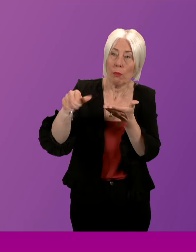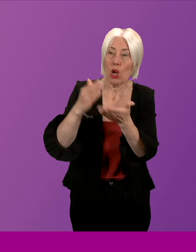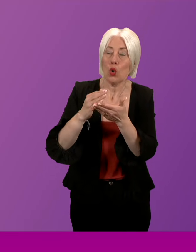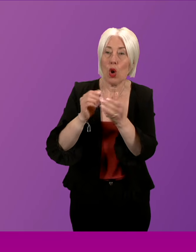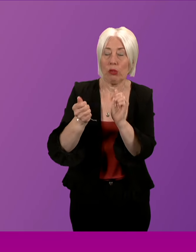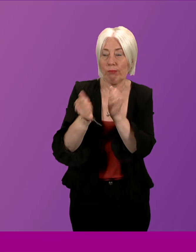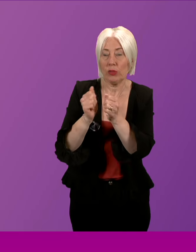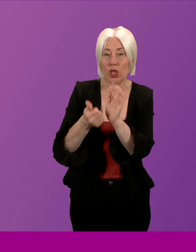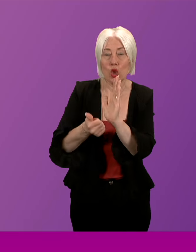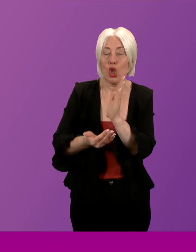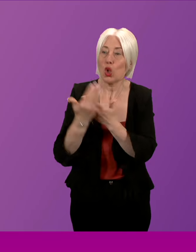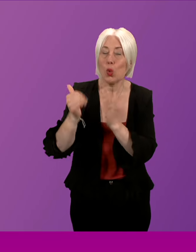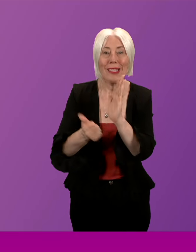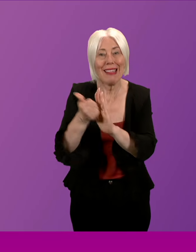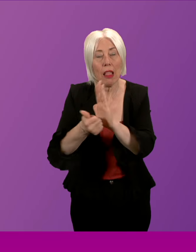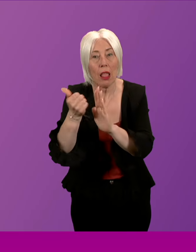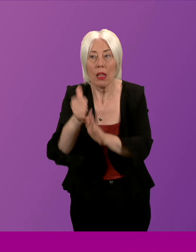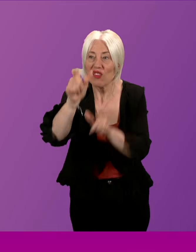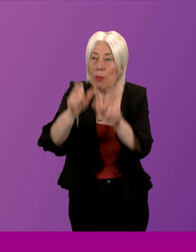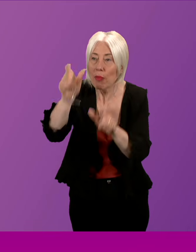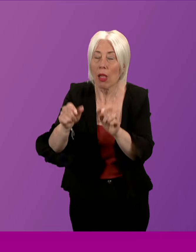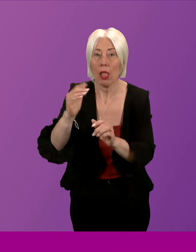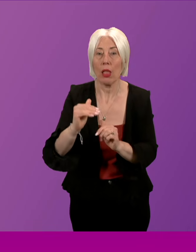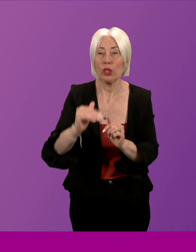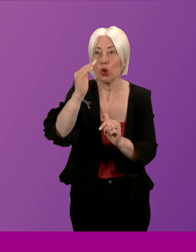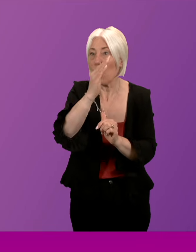and new opportunities for individuals in the north-east of Scotland, and we will continue